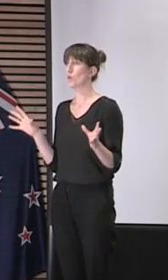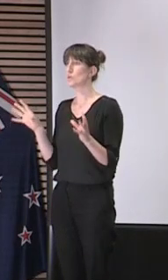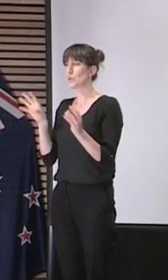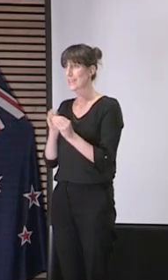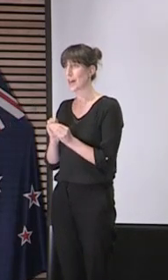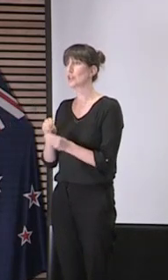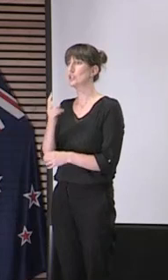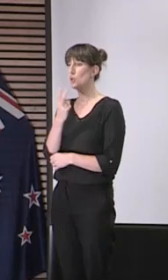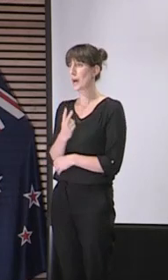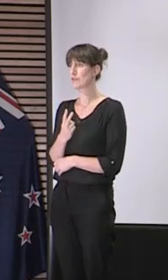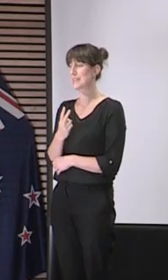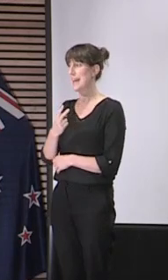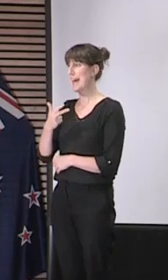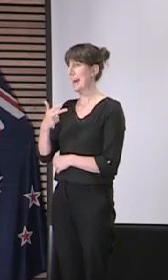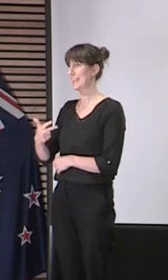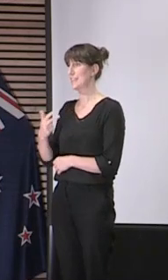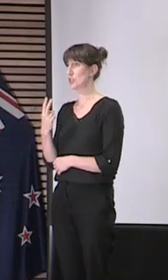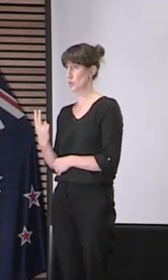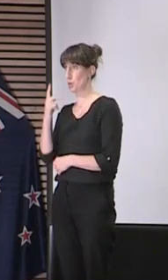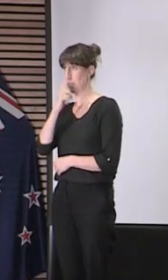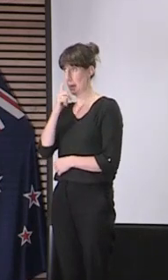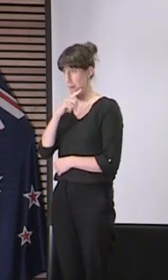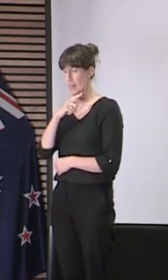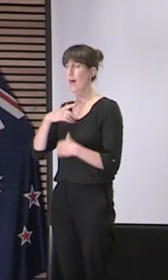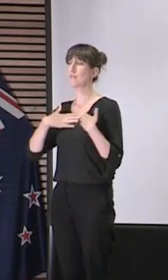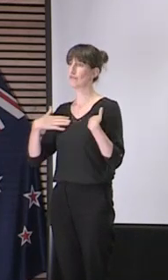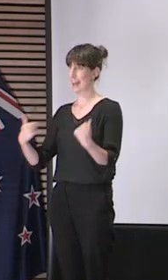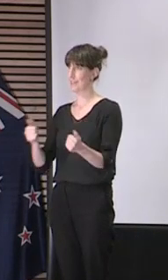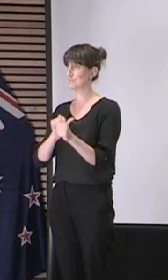additional deaths to report.